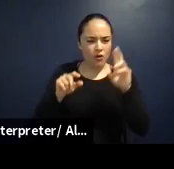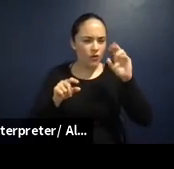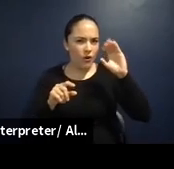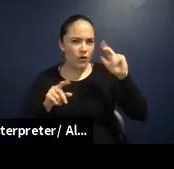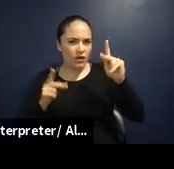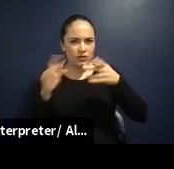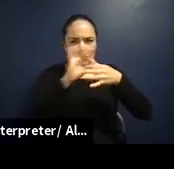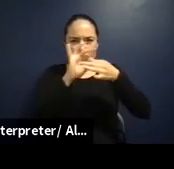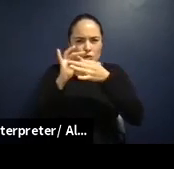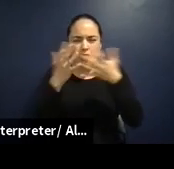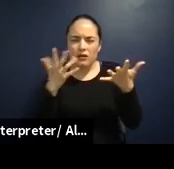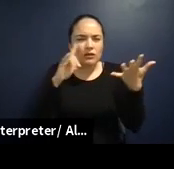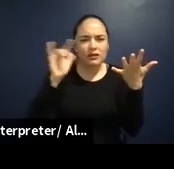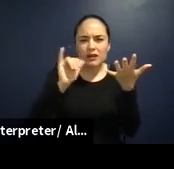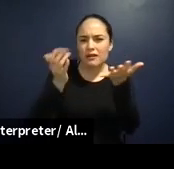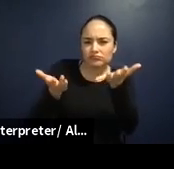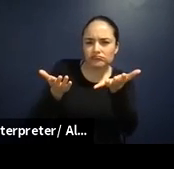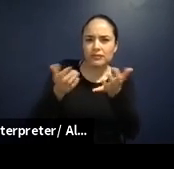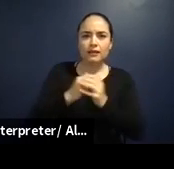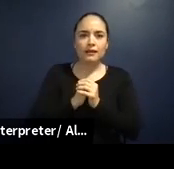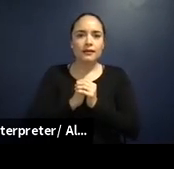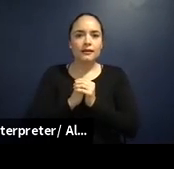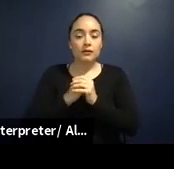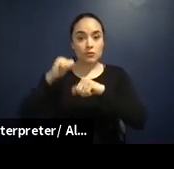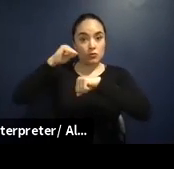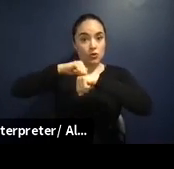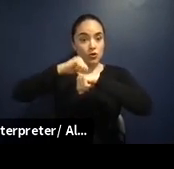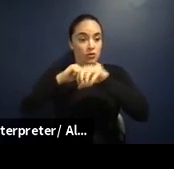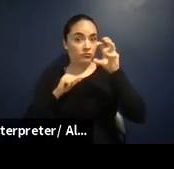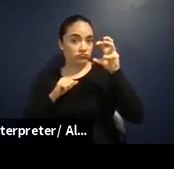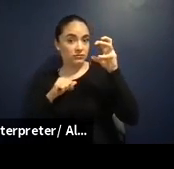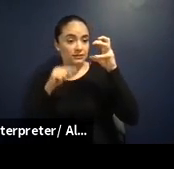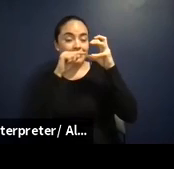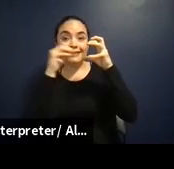rocks are made up of different minerals. So you can see that rock that is shaking on on your